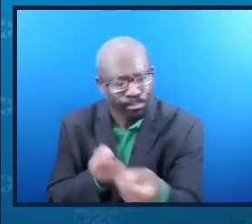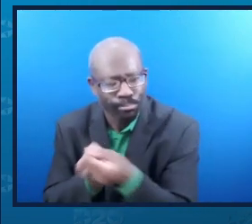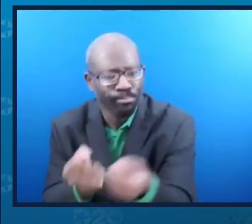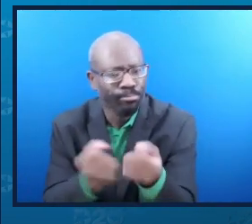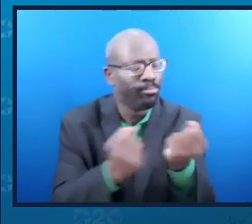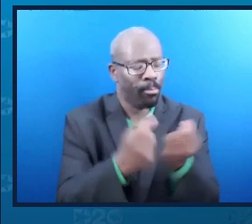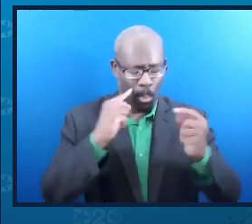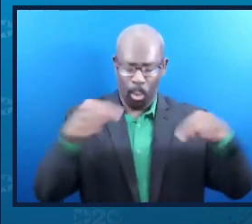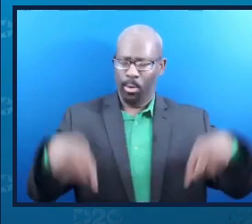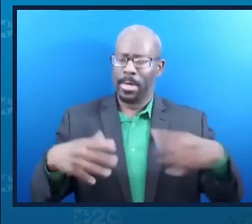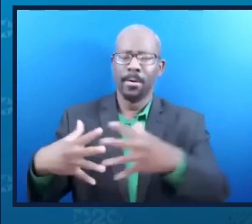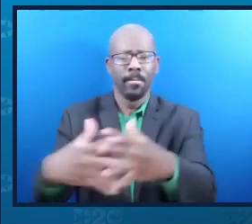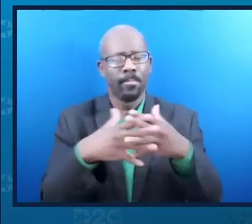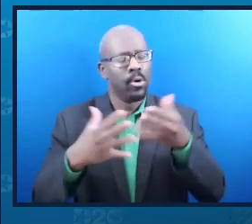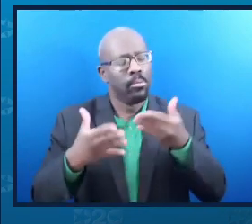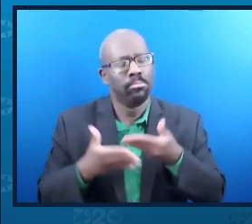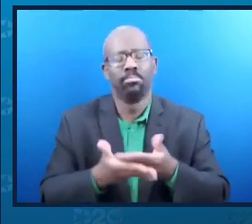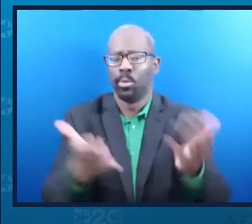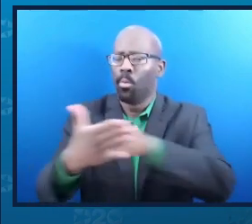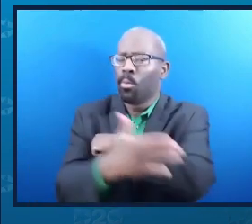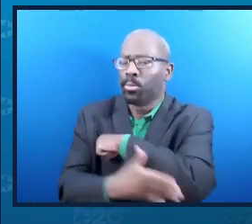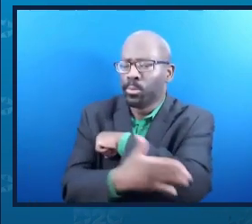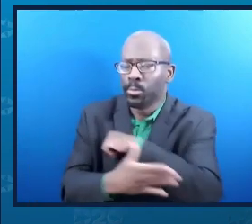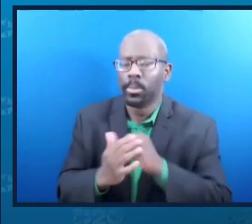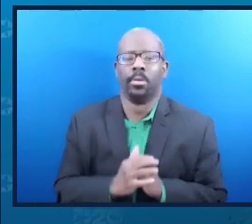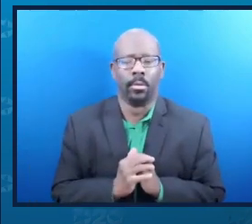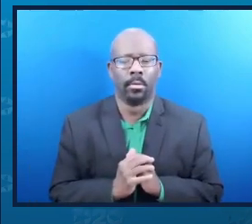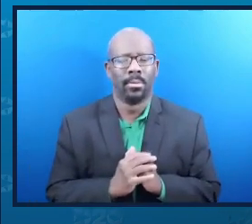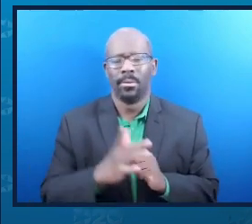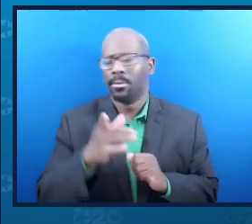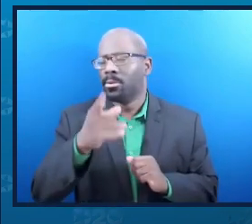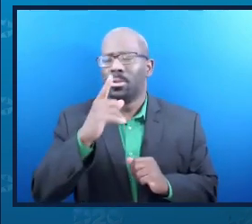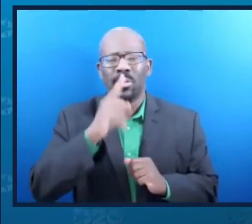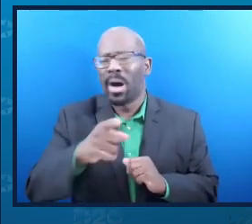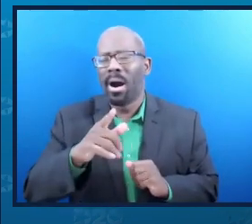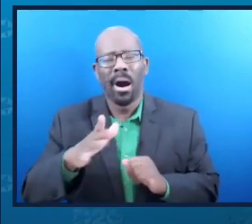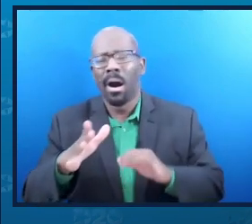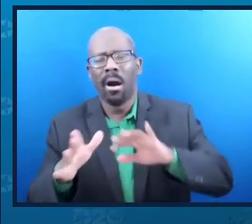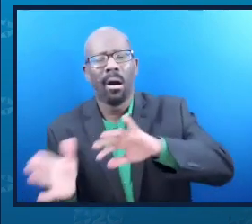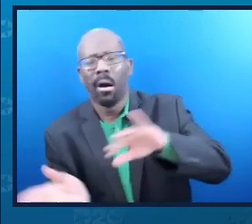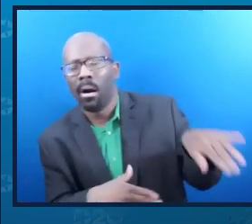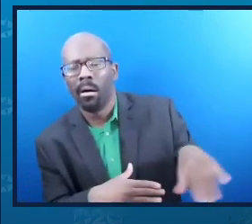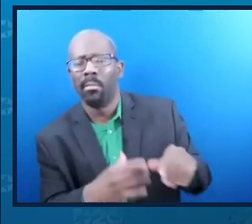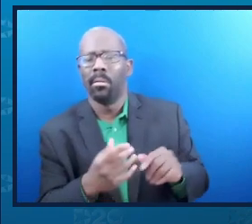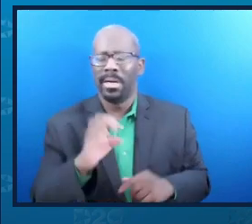WE SHOULD EXPECT THAT REGARDLESS OF EGO, AMBITION, OR POLITICAL